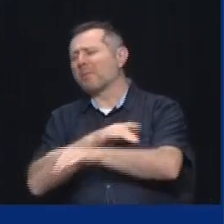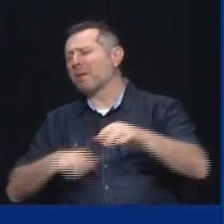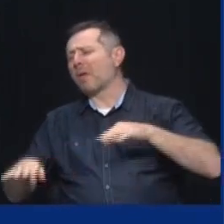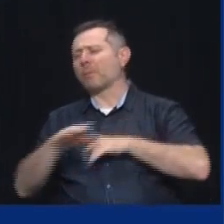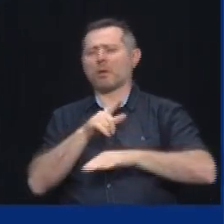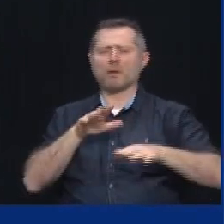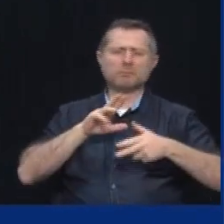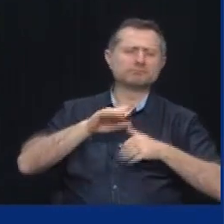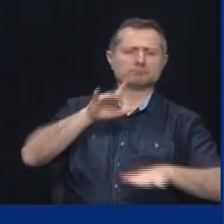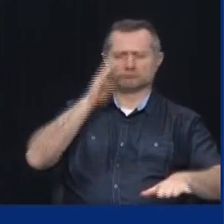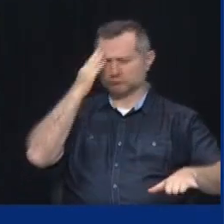WE HAVE TO GIVE HIM A ROUND OF APPLAUSE.